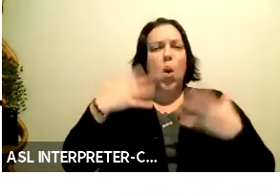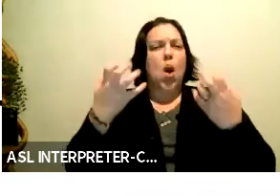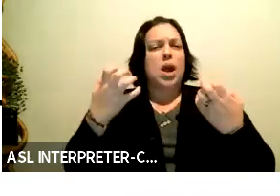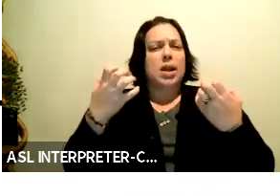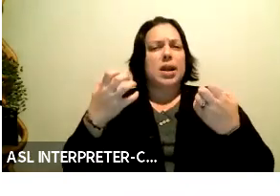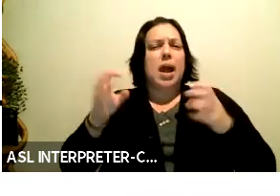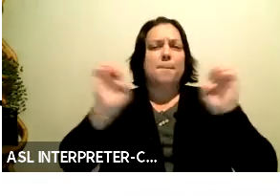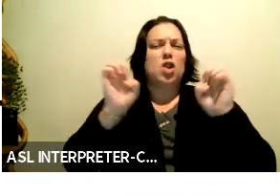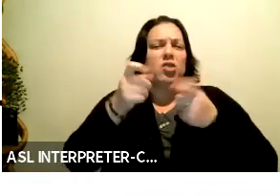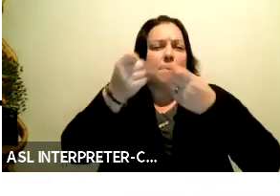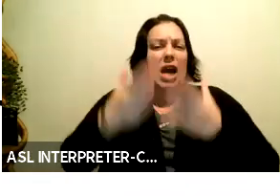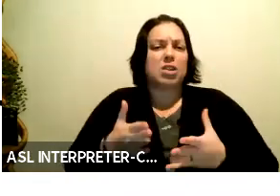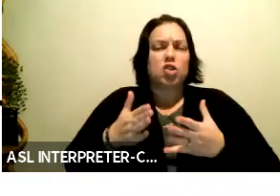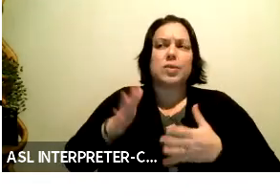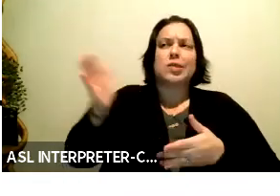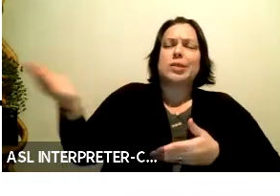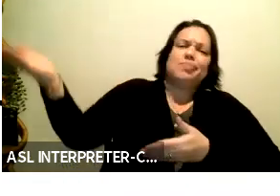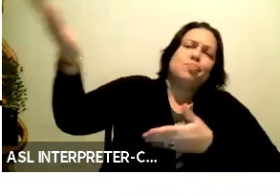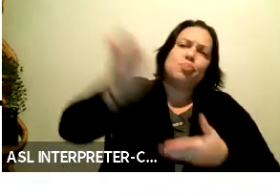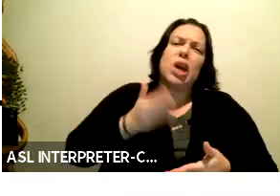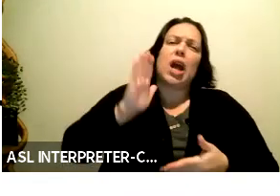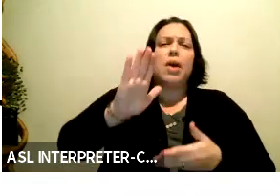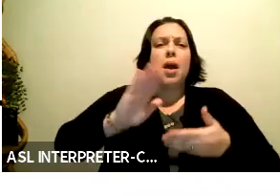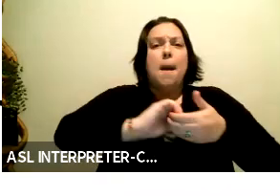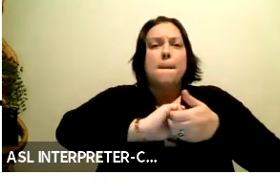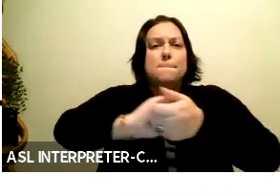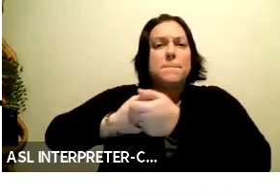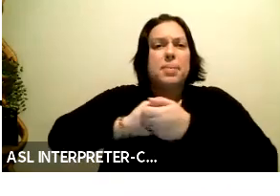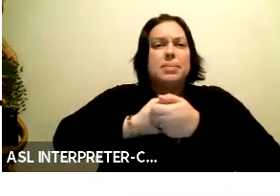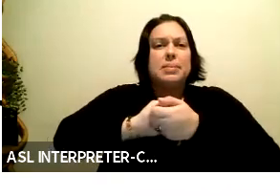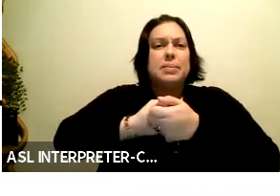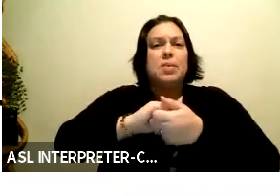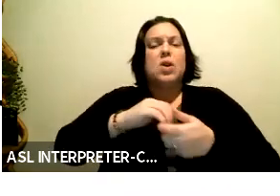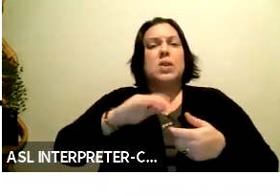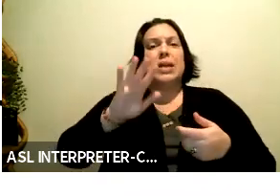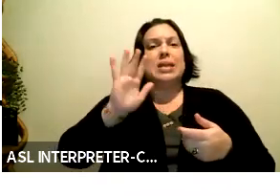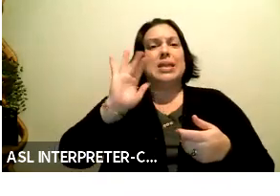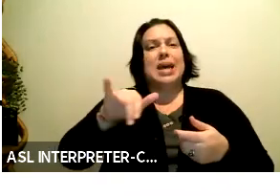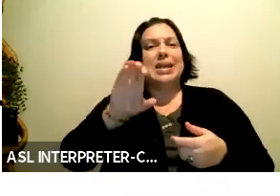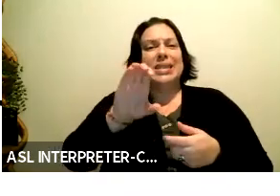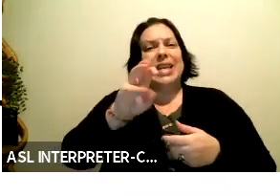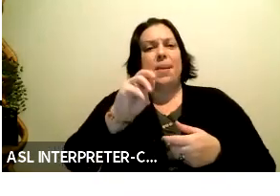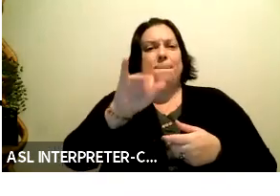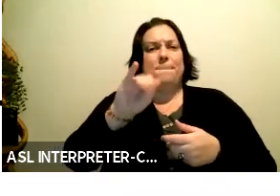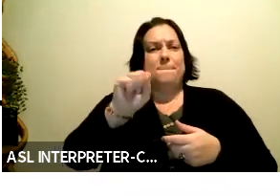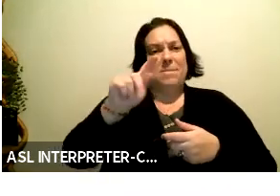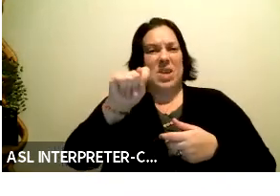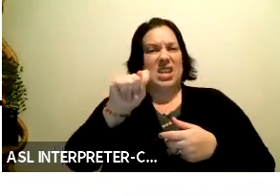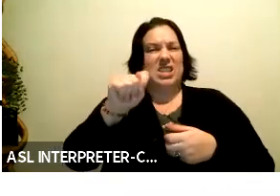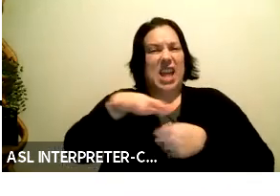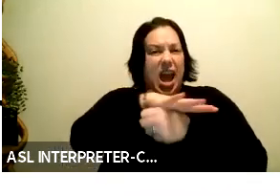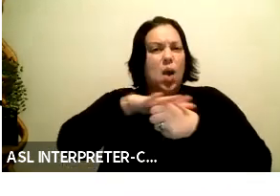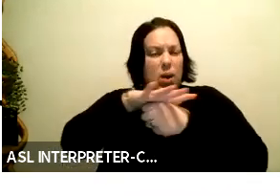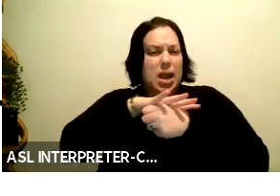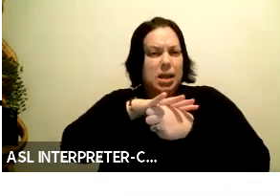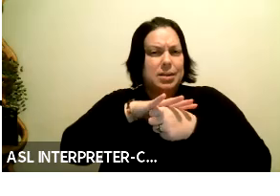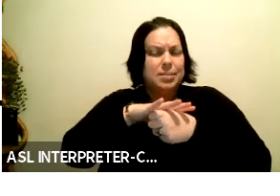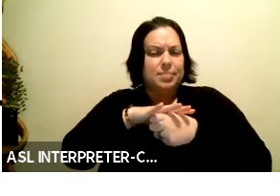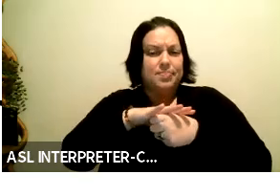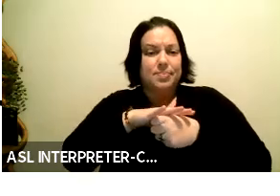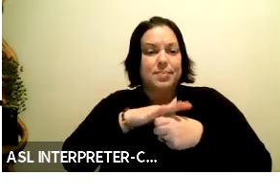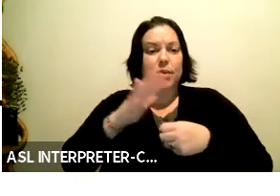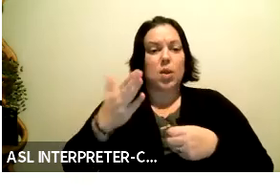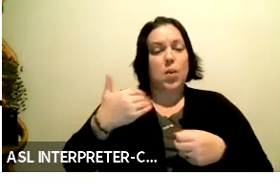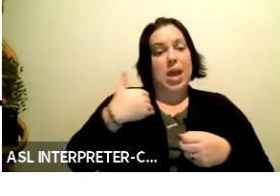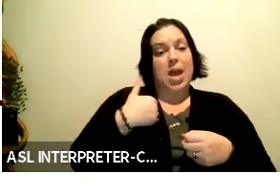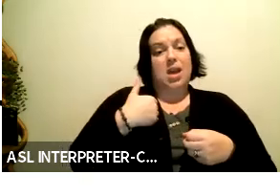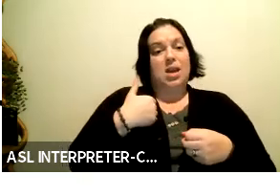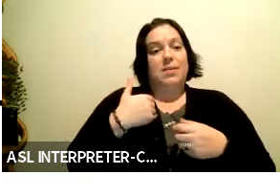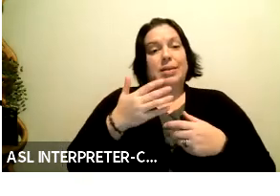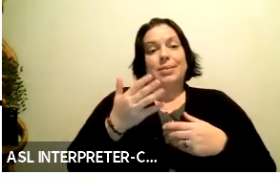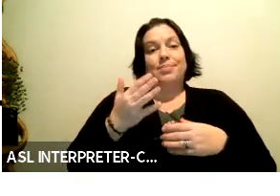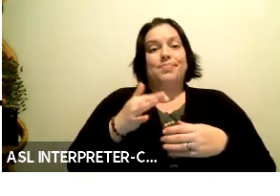stakeholders, their partners, that helped them in that C MIST area, and we had an ambulance driver,